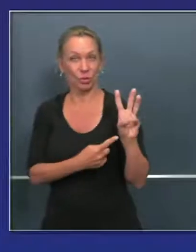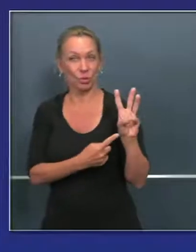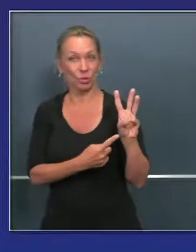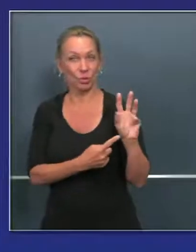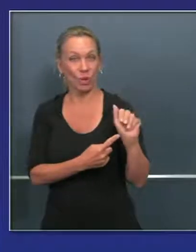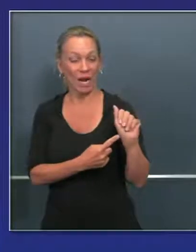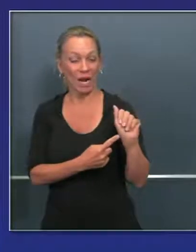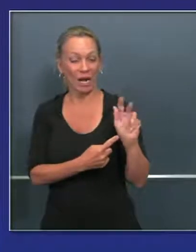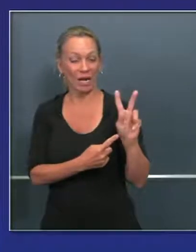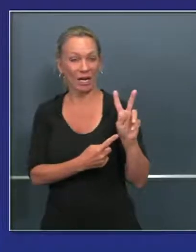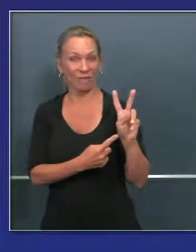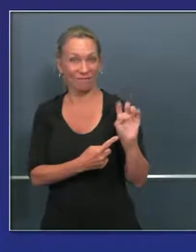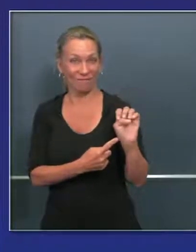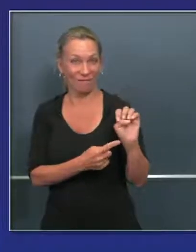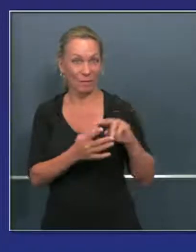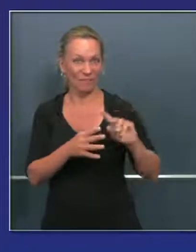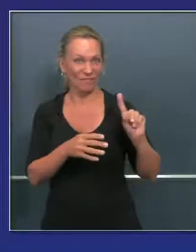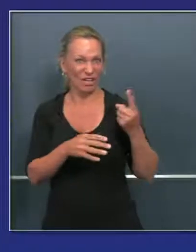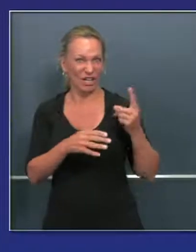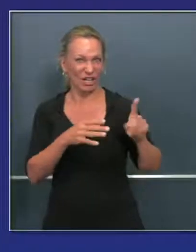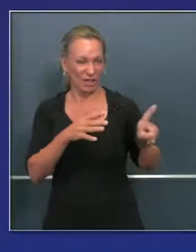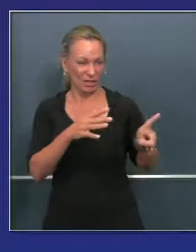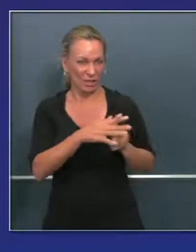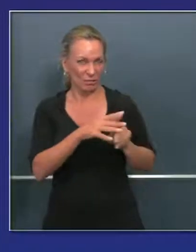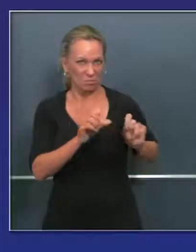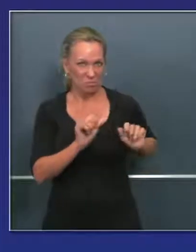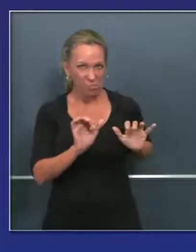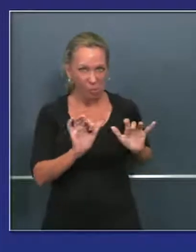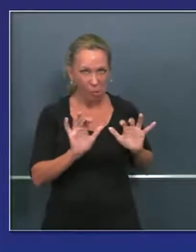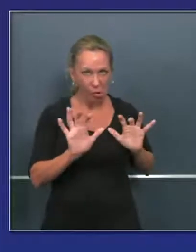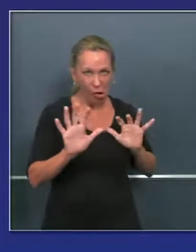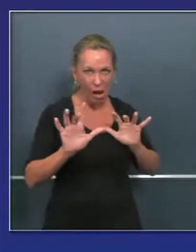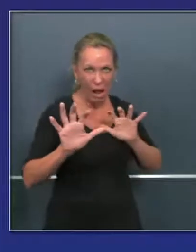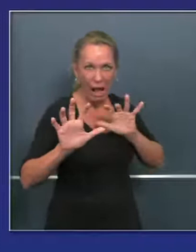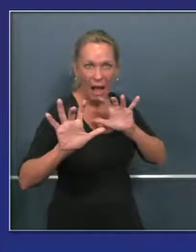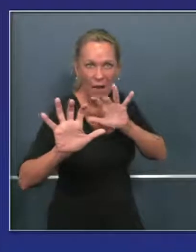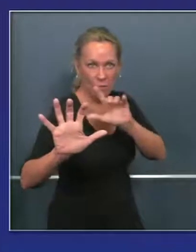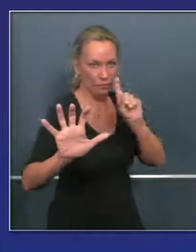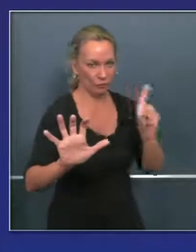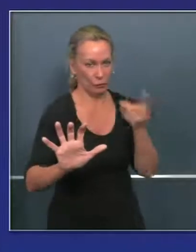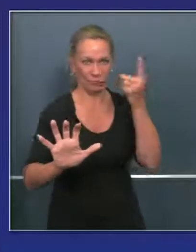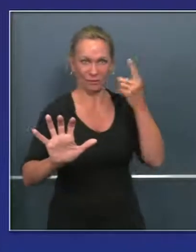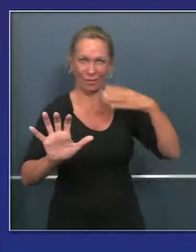that included making sure we had a healthcare delivery system that included alternative care